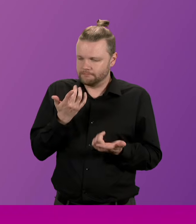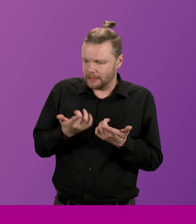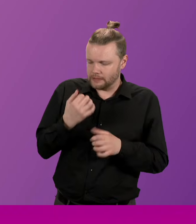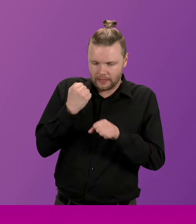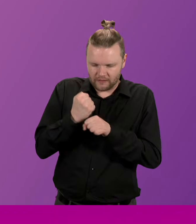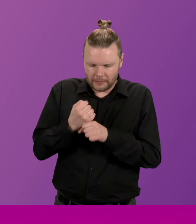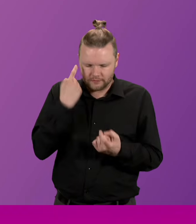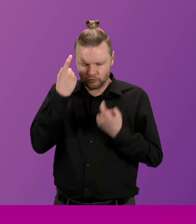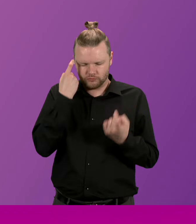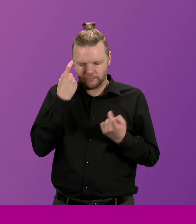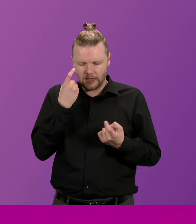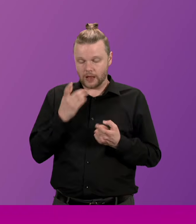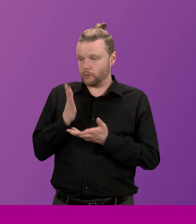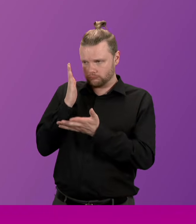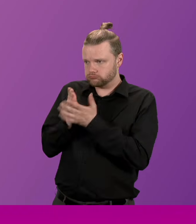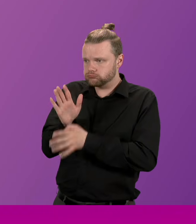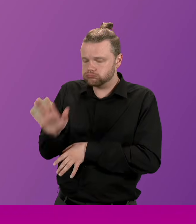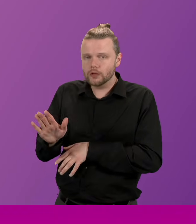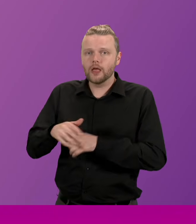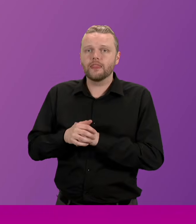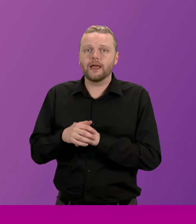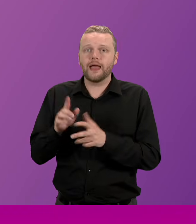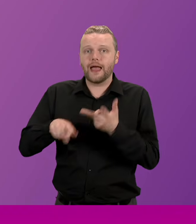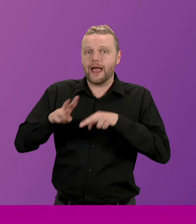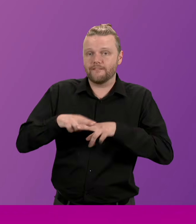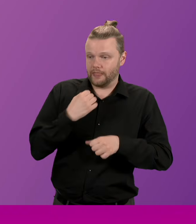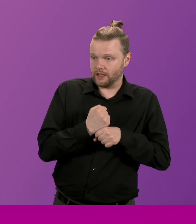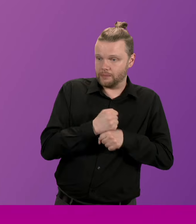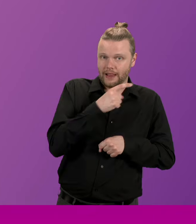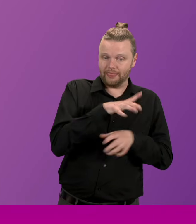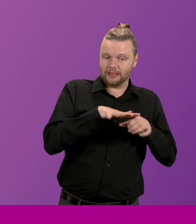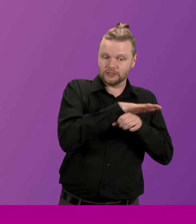to make. I assure Julie MacDougall that, should the Government be in that position,